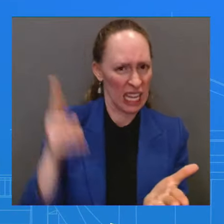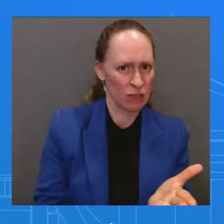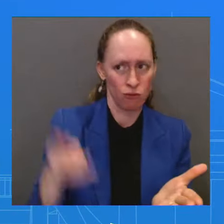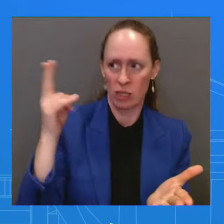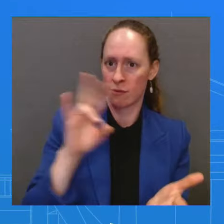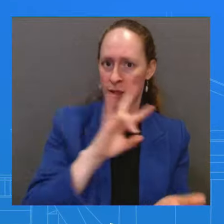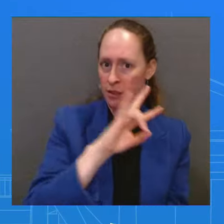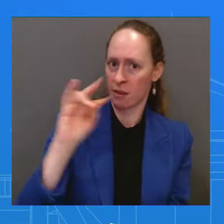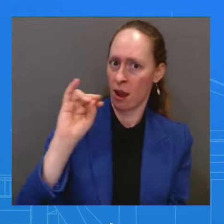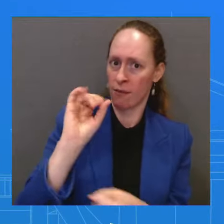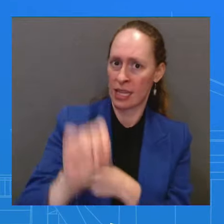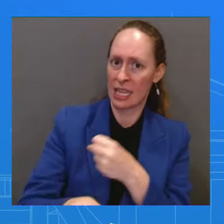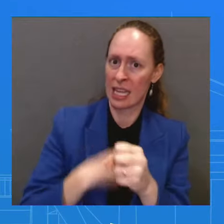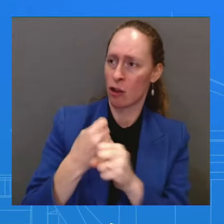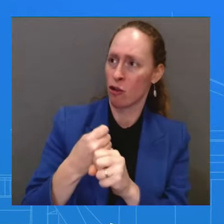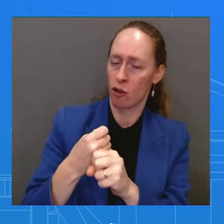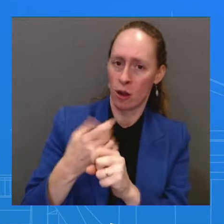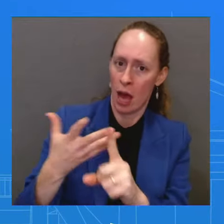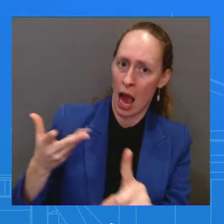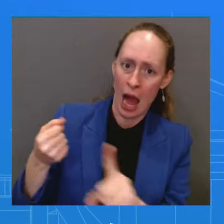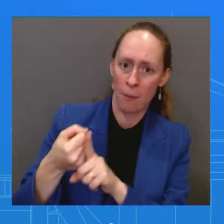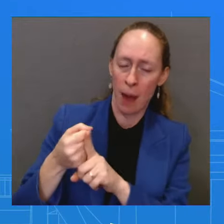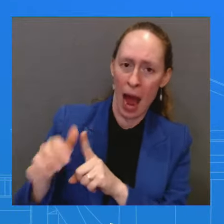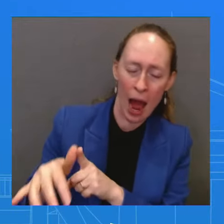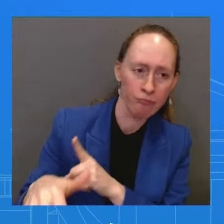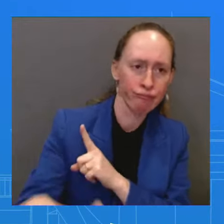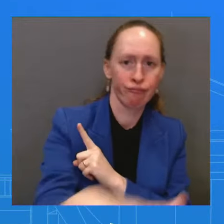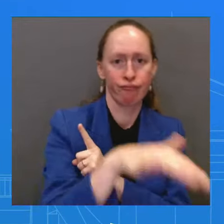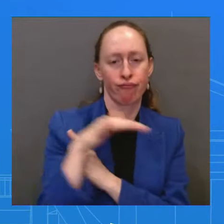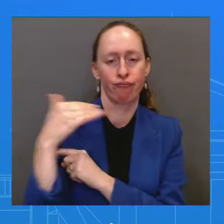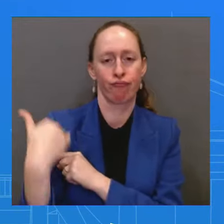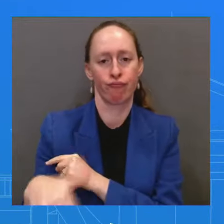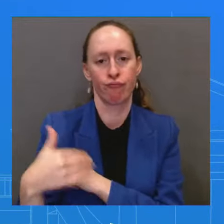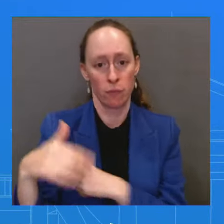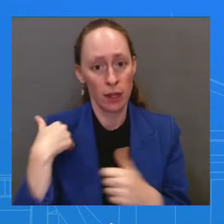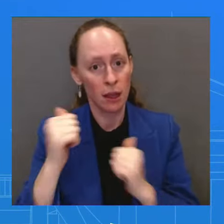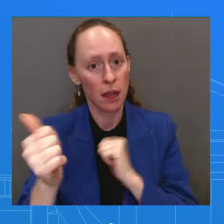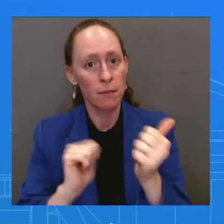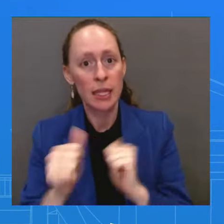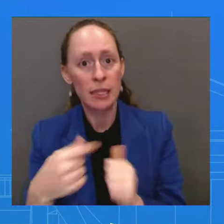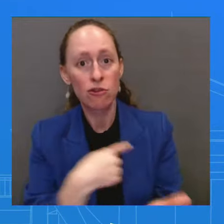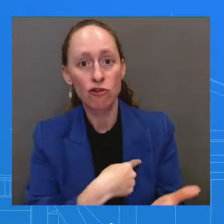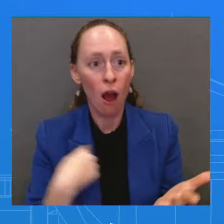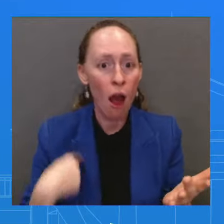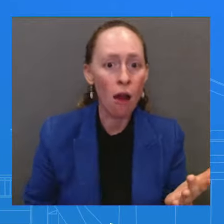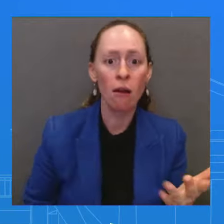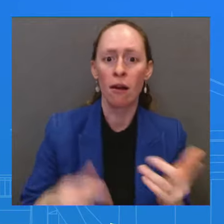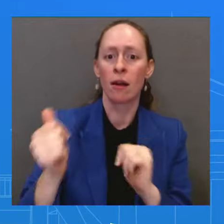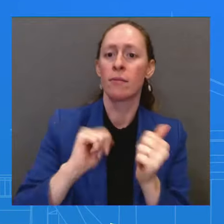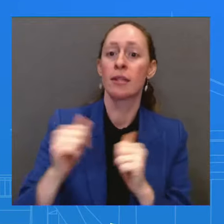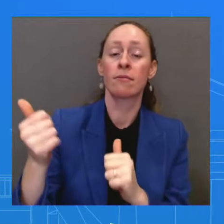when we think about the veterans' care. All of these things that he was able to do in a bipartisan way. So, look, he wants to deliver for the American people.